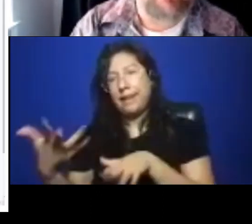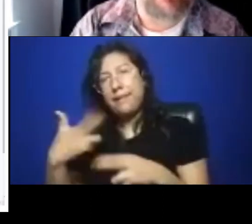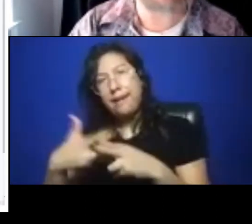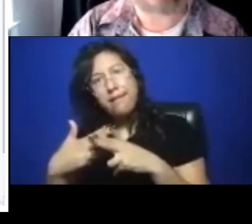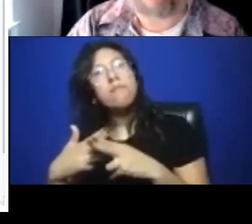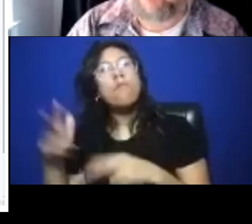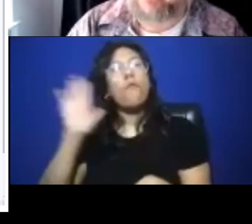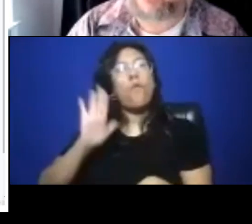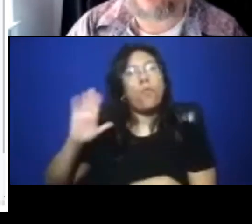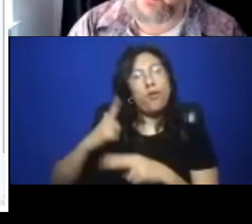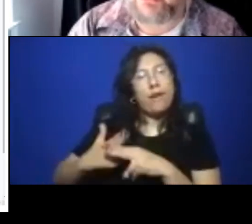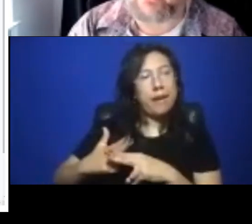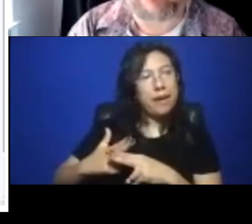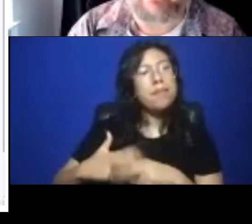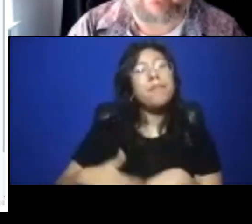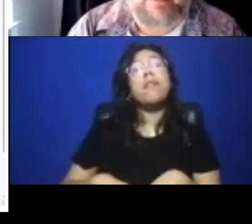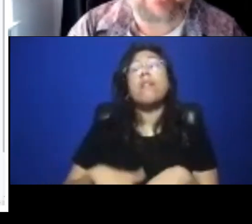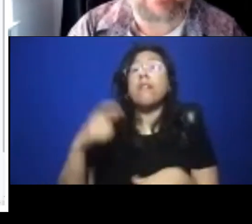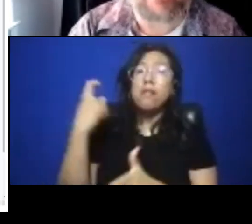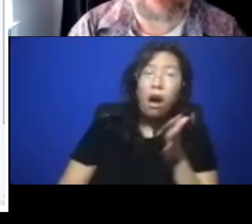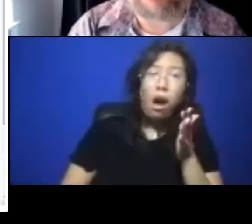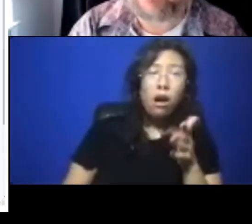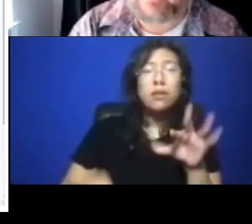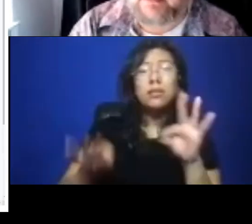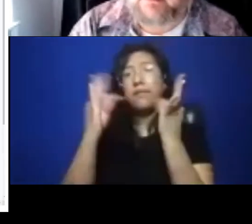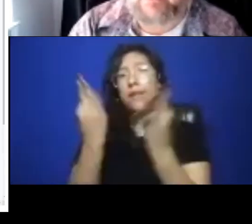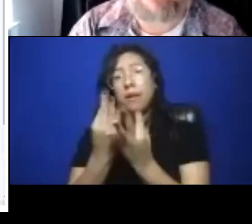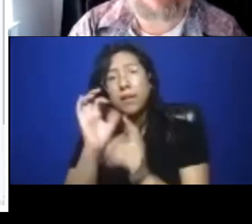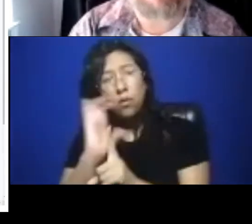Cost, family culture, exactly. Stigma.